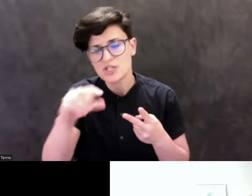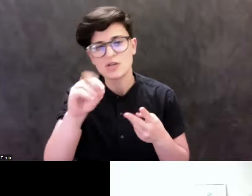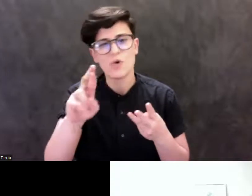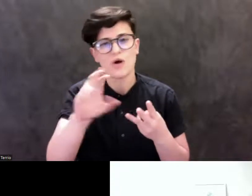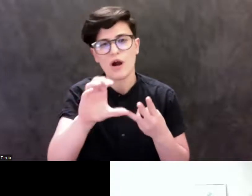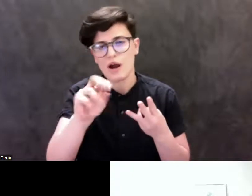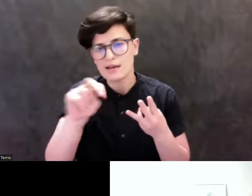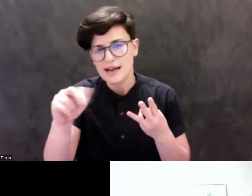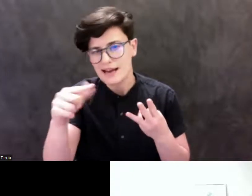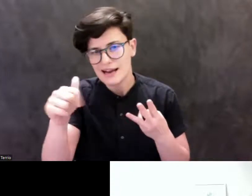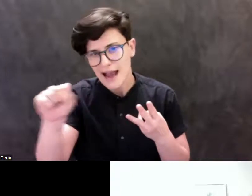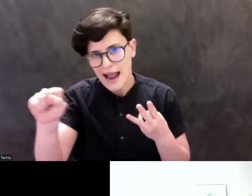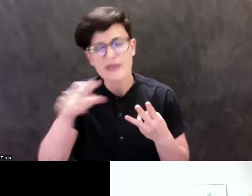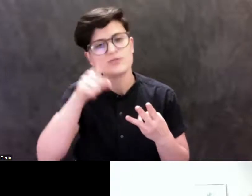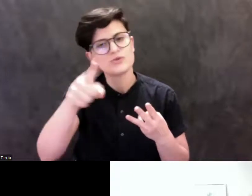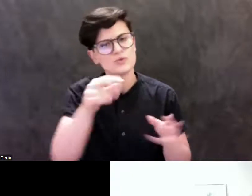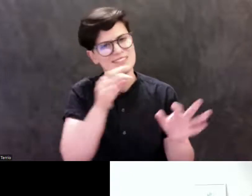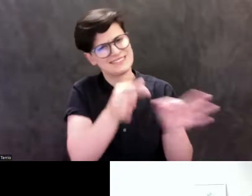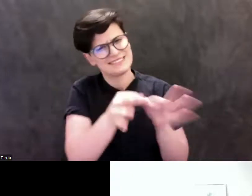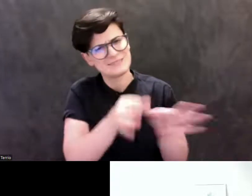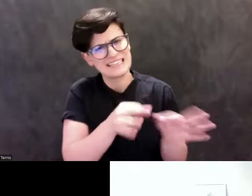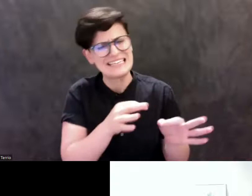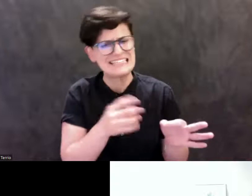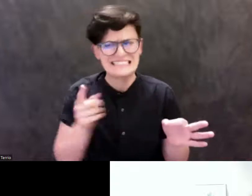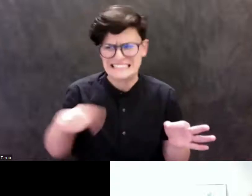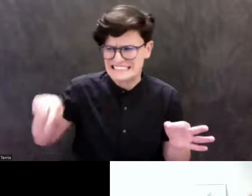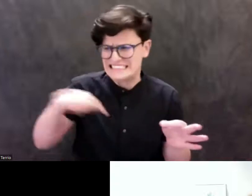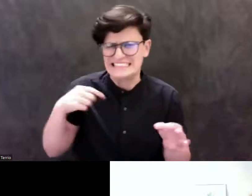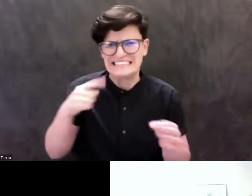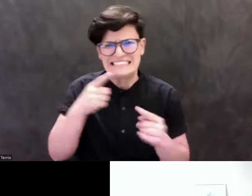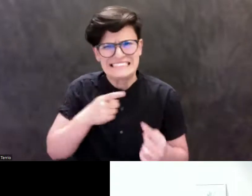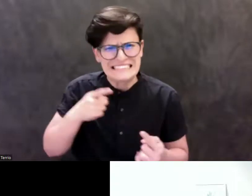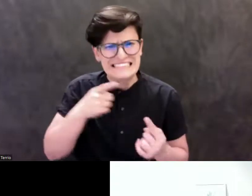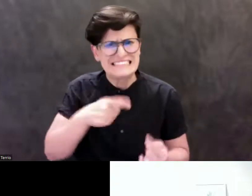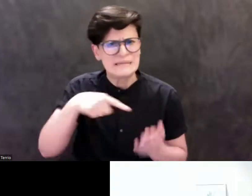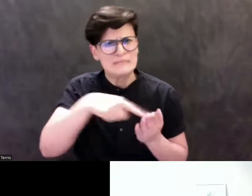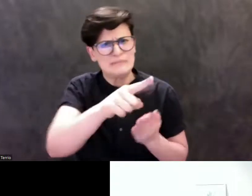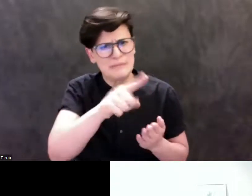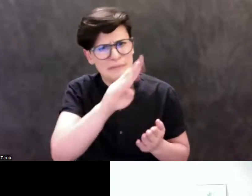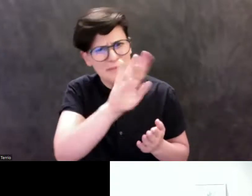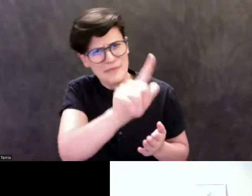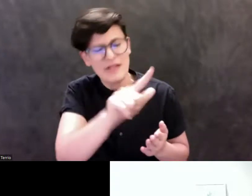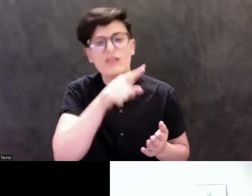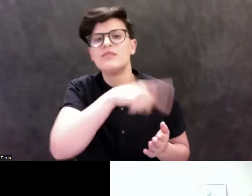person who is having problems paying your bill, they are required to offer you that